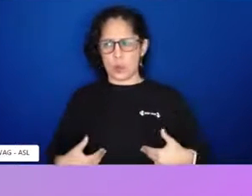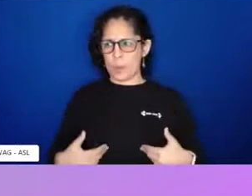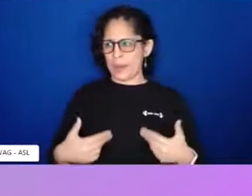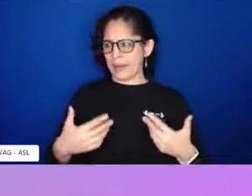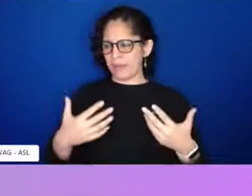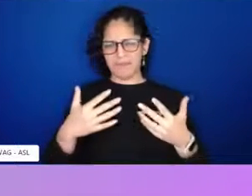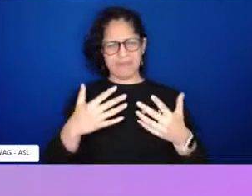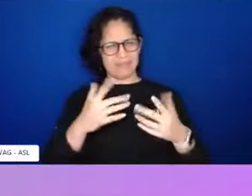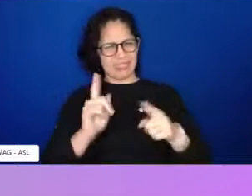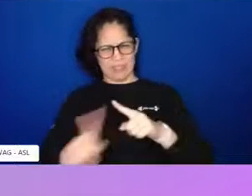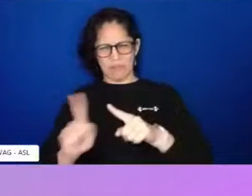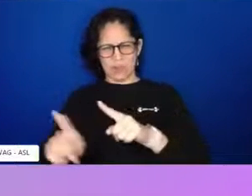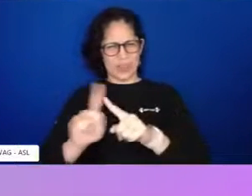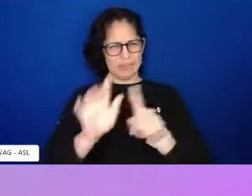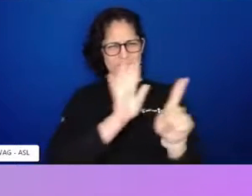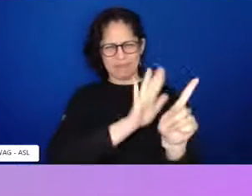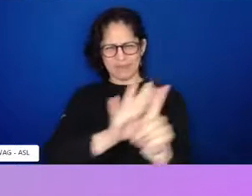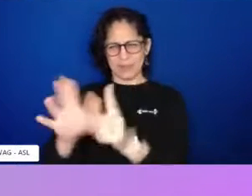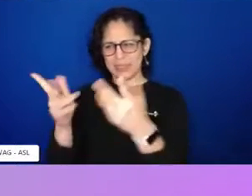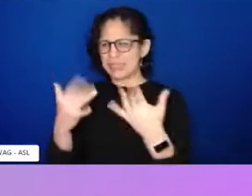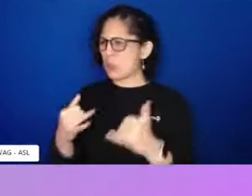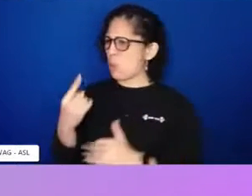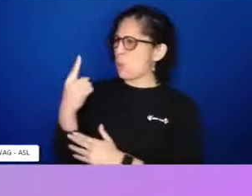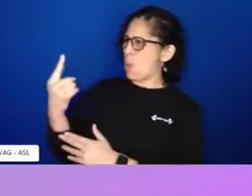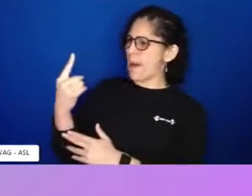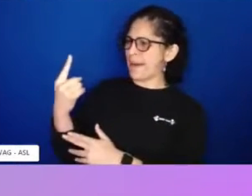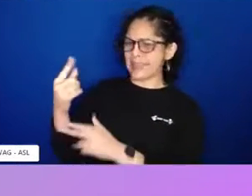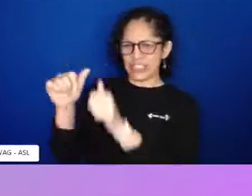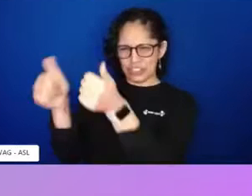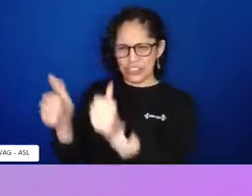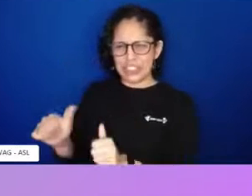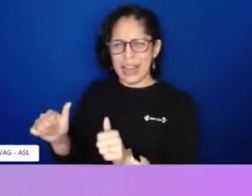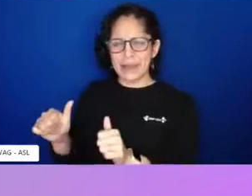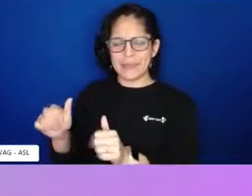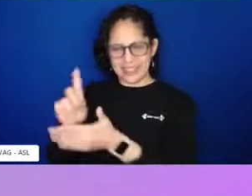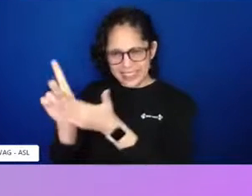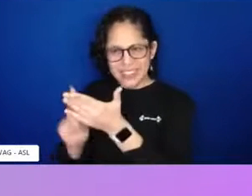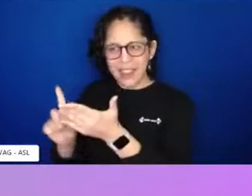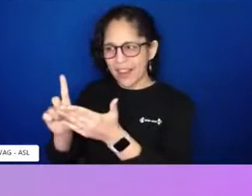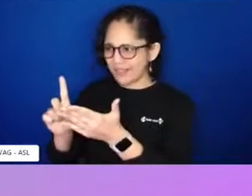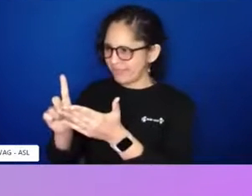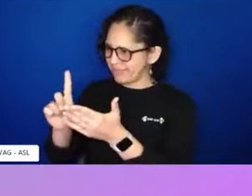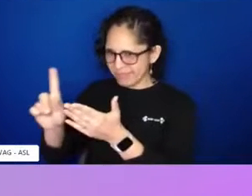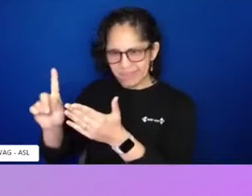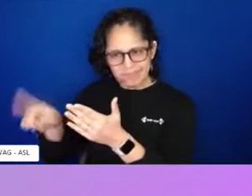manufactured annually, cookie for all different cutter socks shapes and sizes of feet all around the